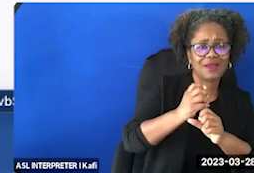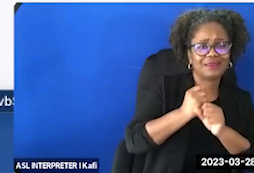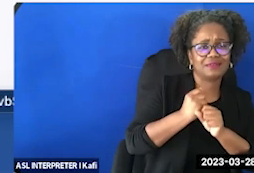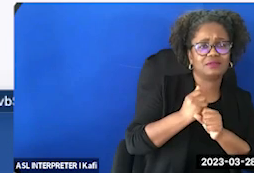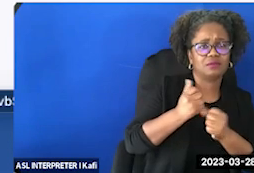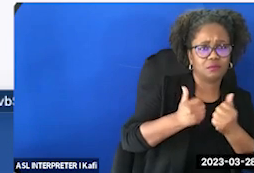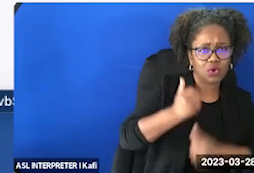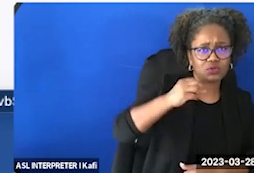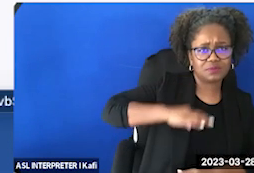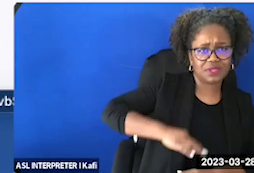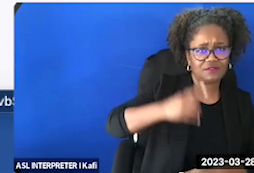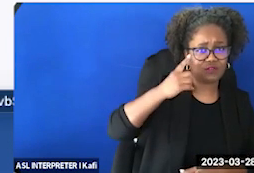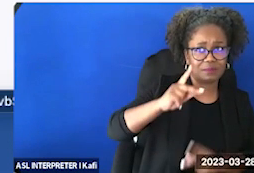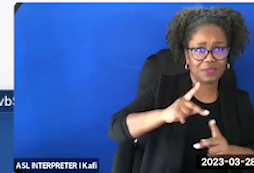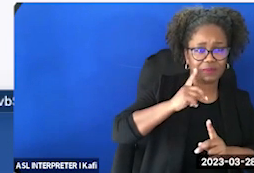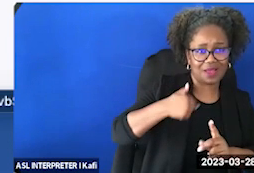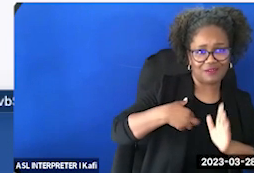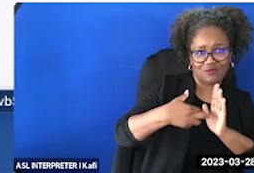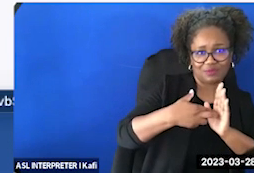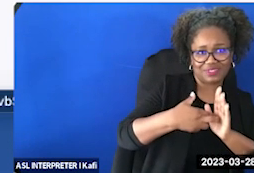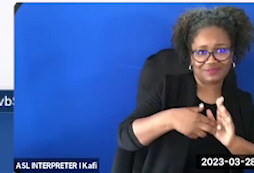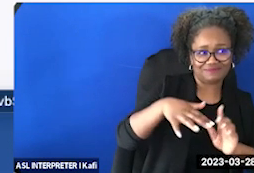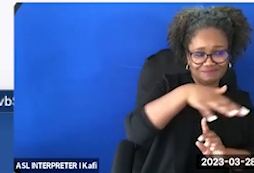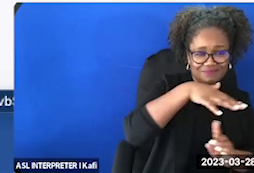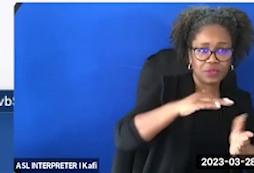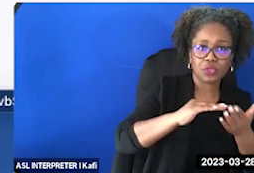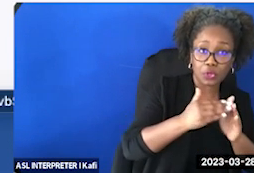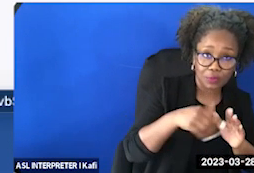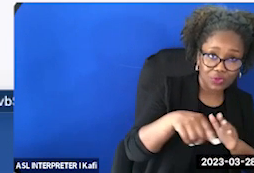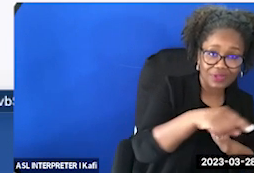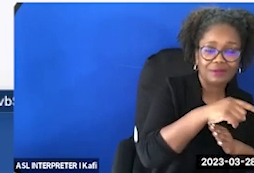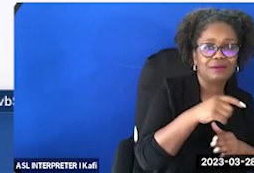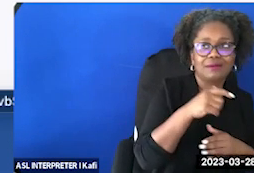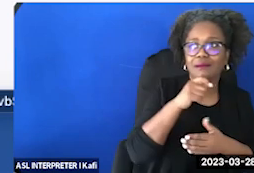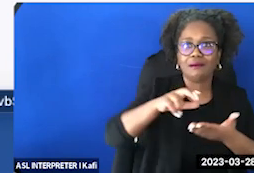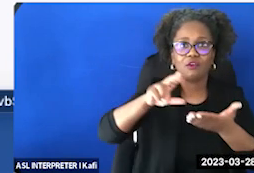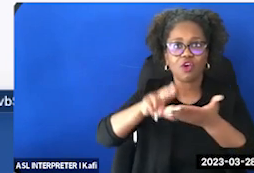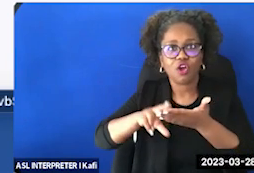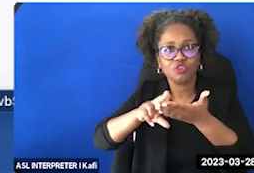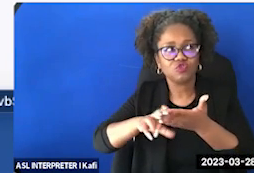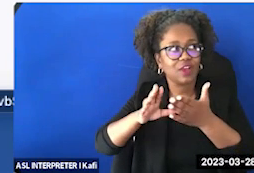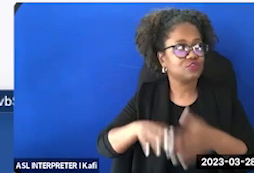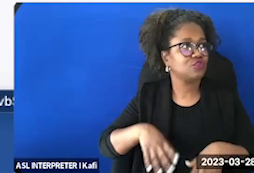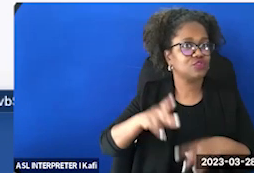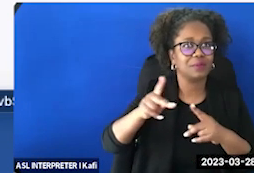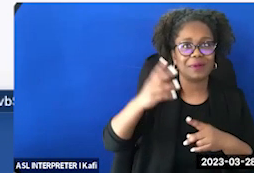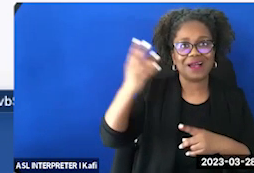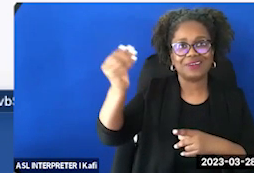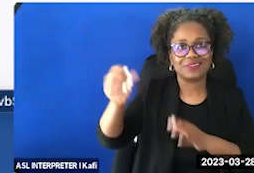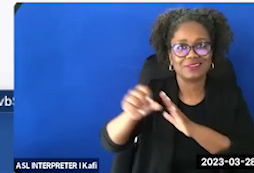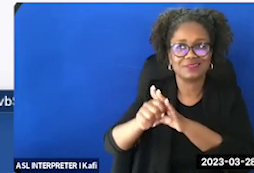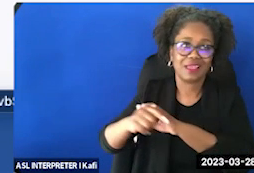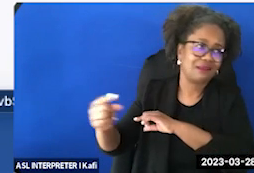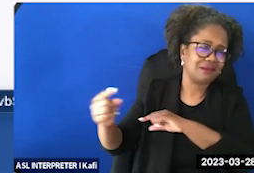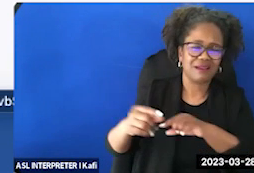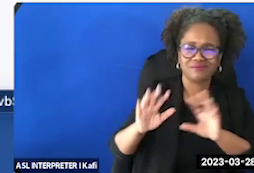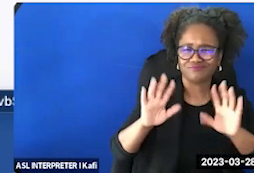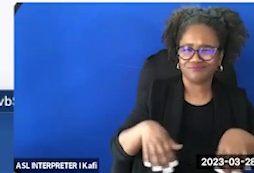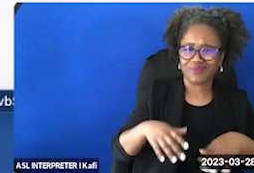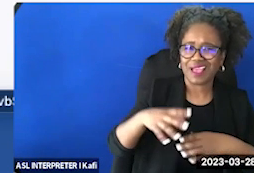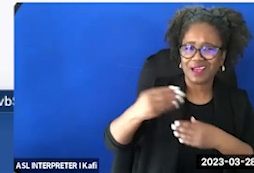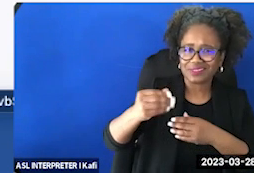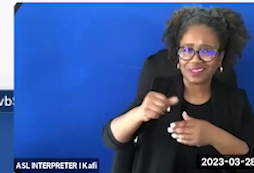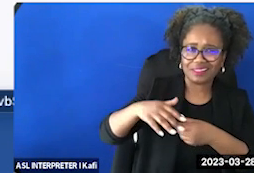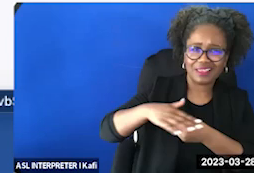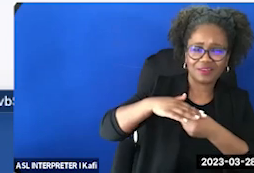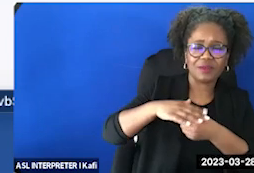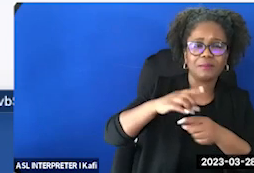Debbie Stine, Science & Technology Policy Academy: and make sure that it goes to the community, not to contractors or people like that from outside the State or outside the area; that there is a priority given to people who are local